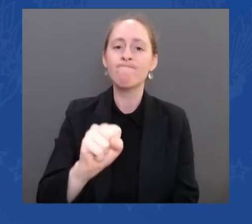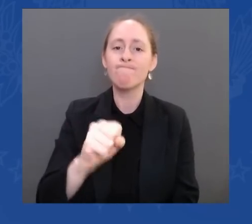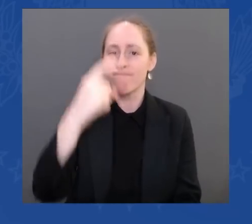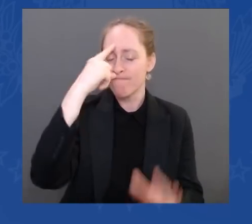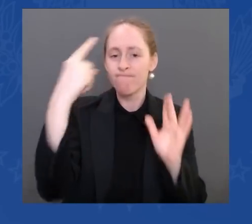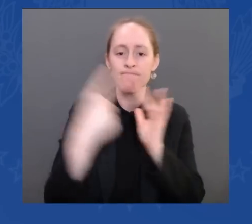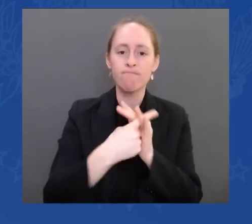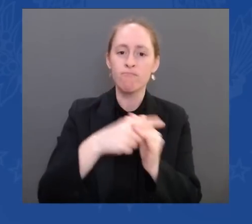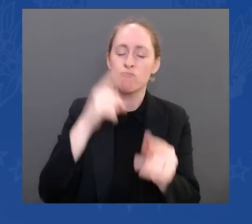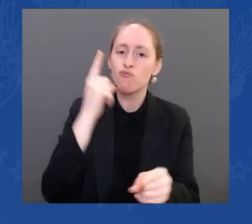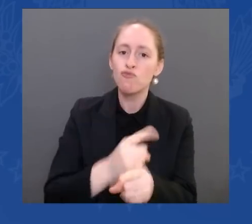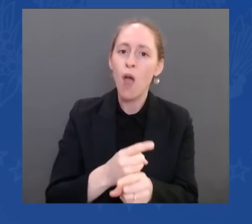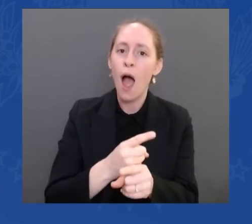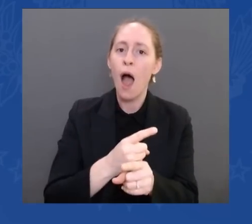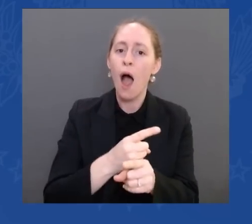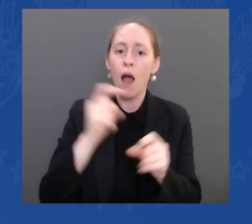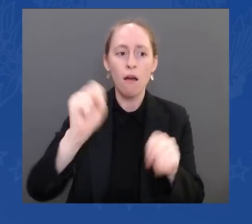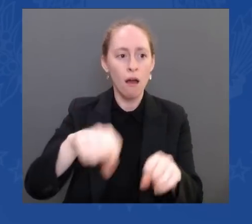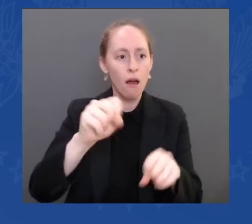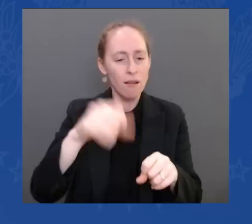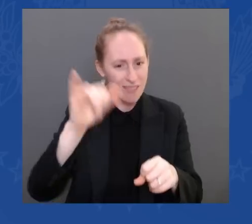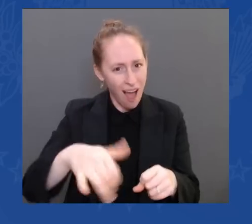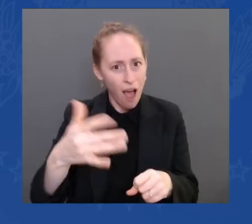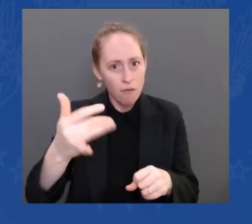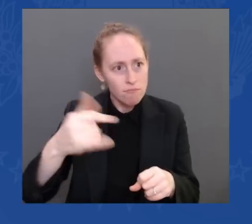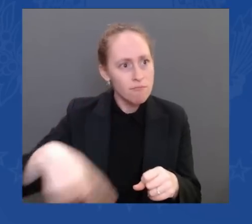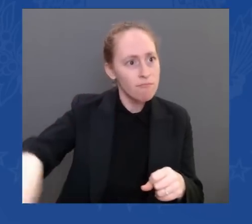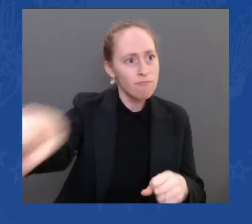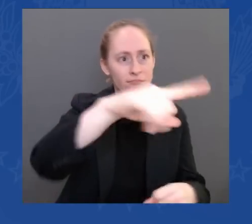who are under such enormous, enormous pressure and firepower.